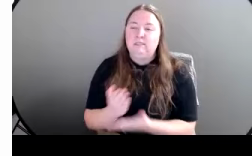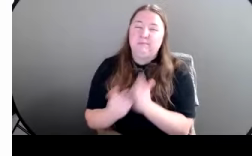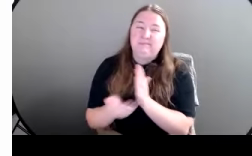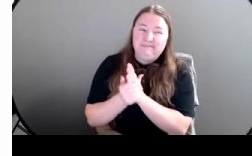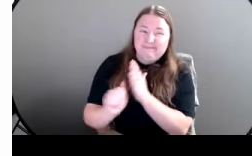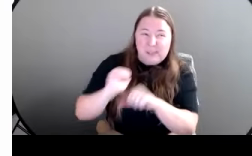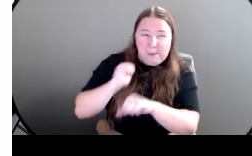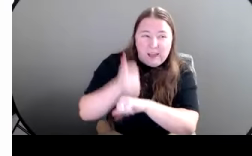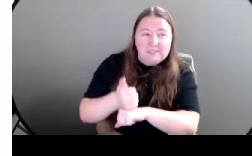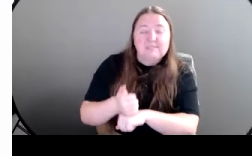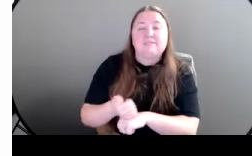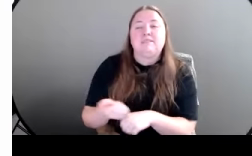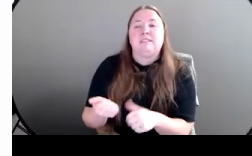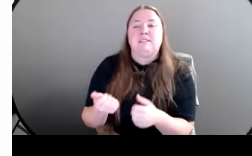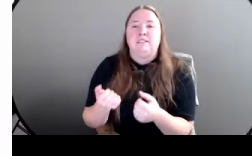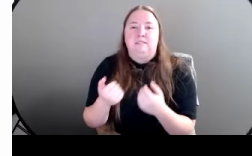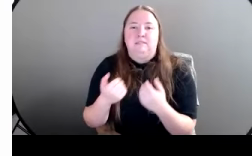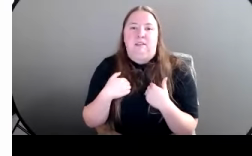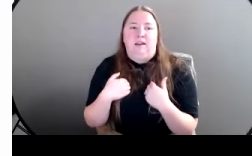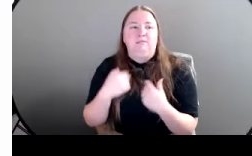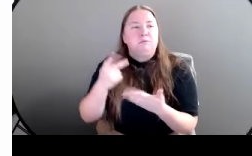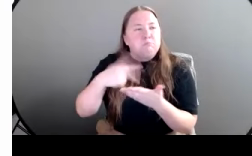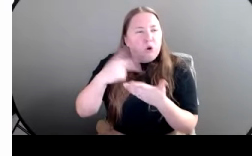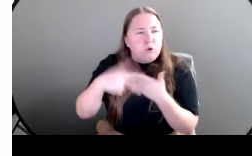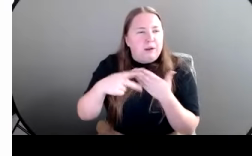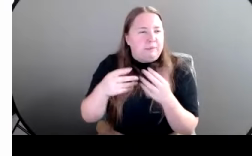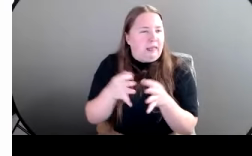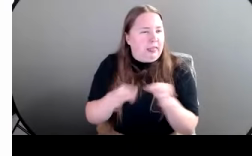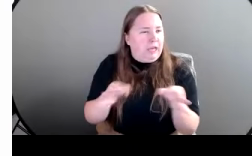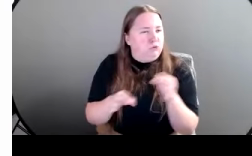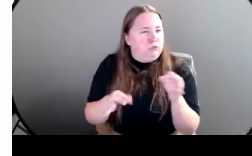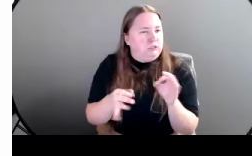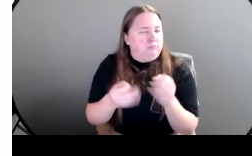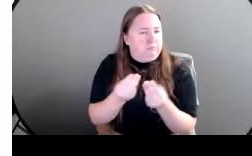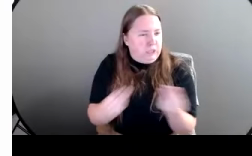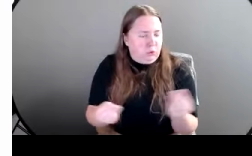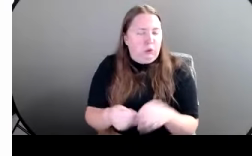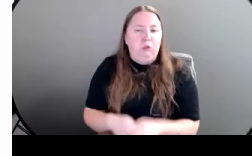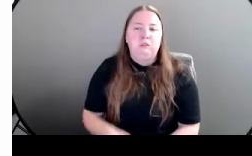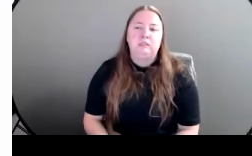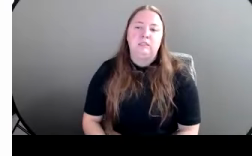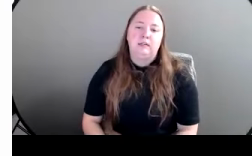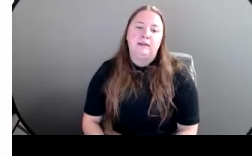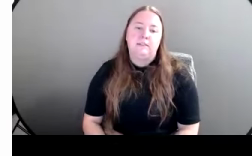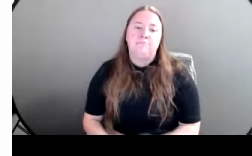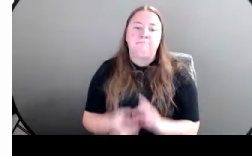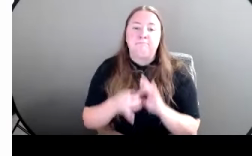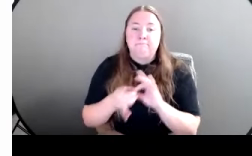So there are quite a few programing language materials in there. There's also things, about communication.